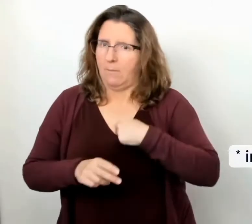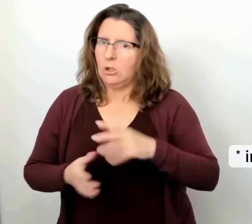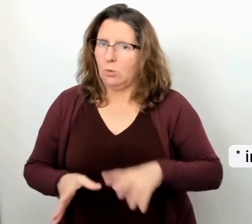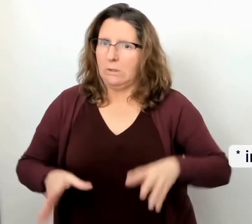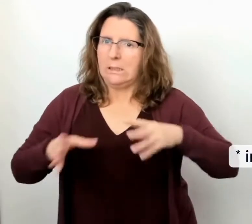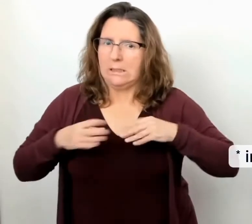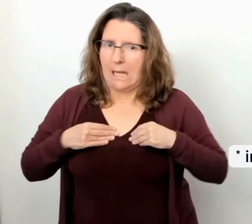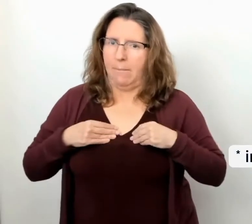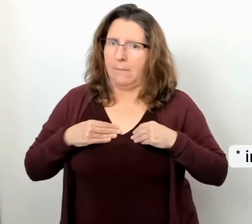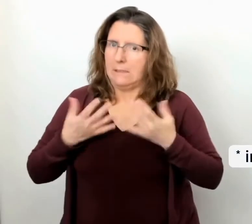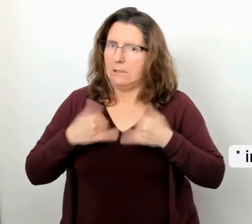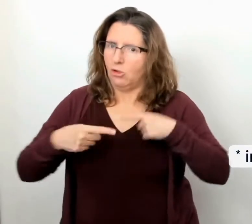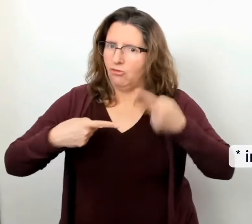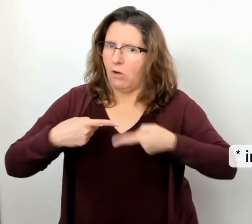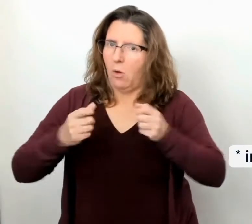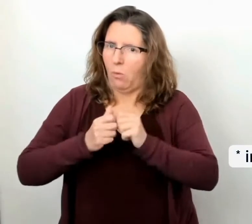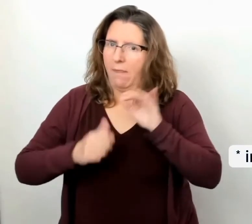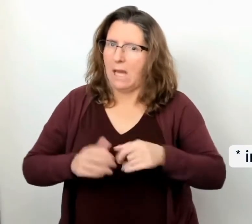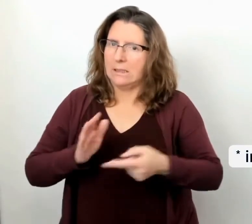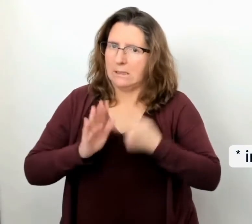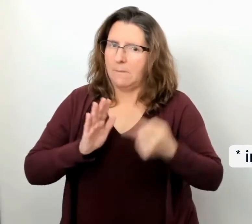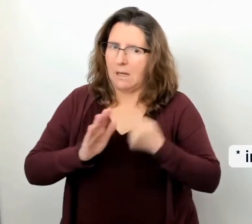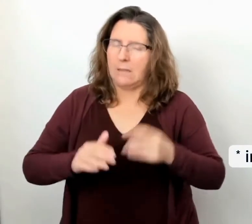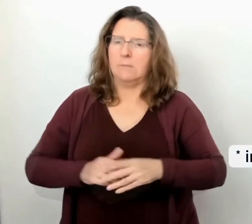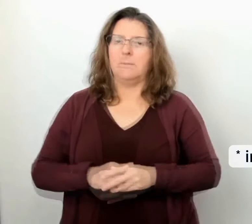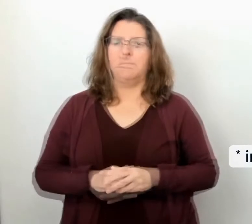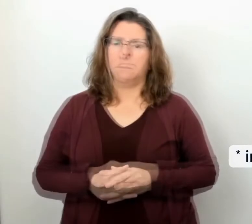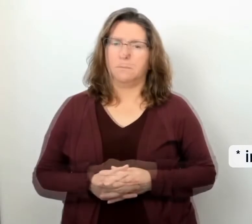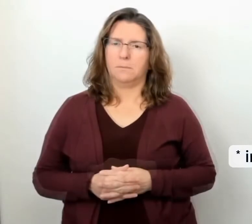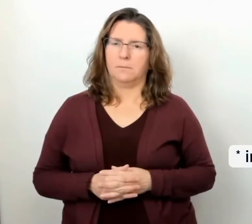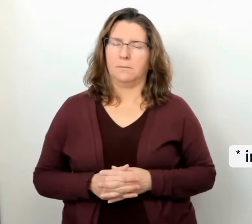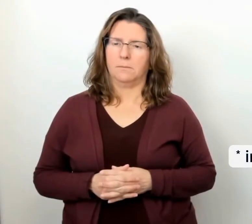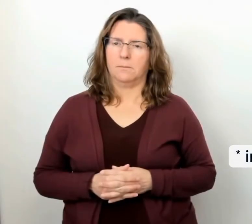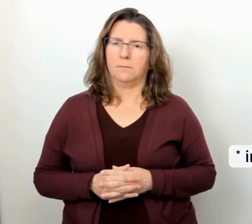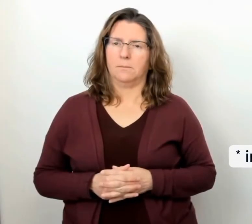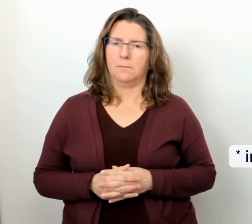But the idea was so foreign to me. I still struggle with it sometimes.